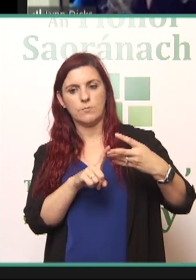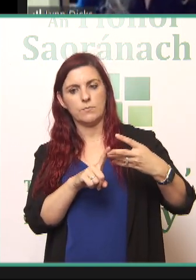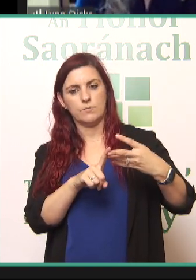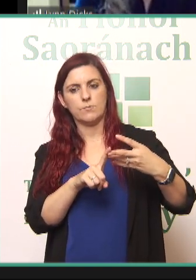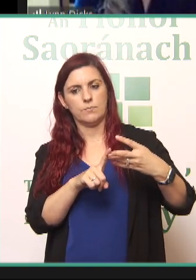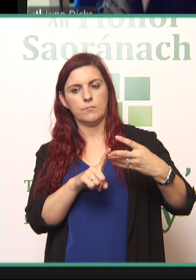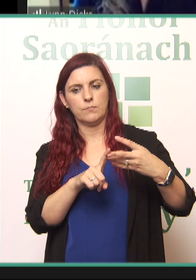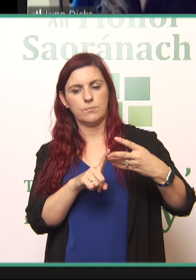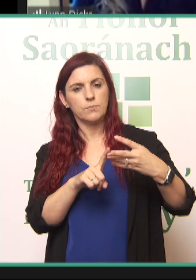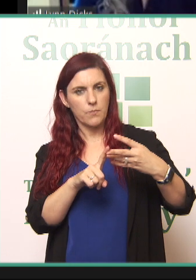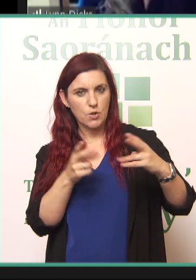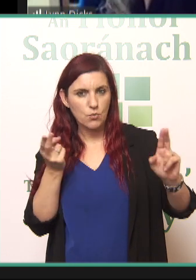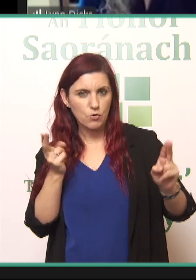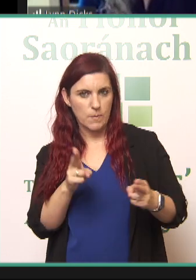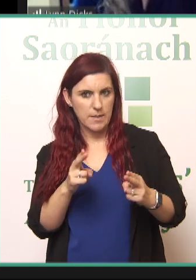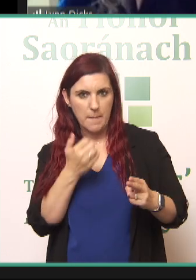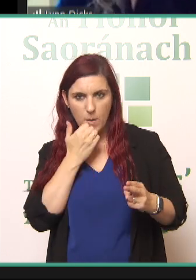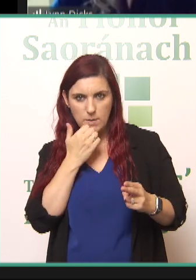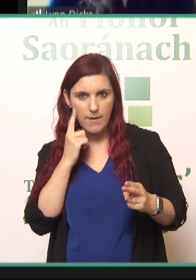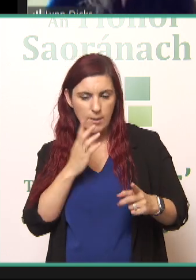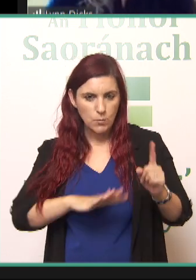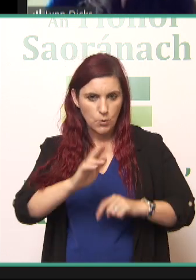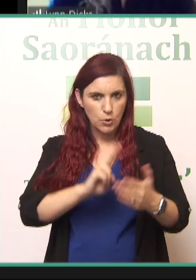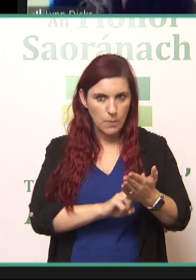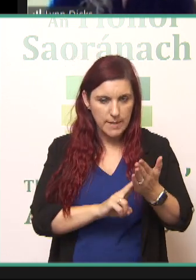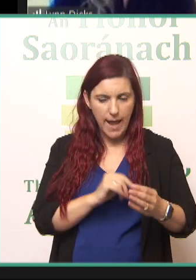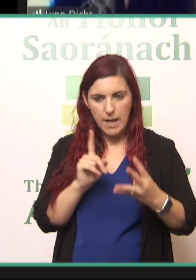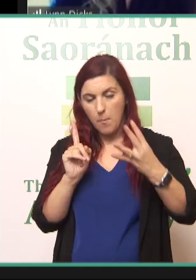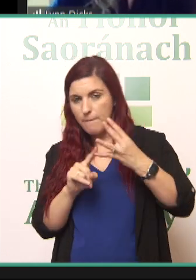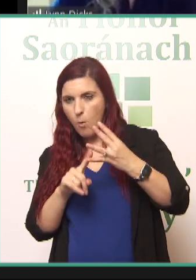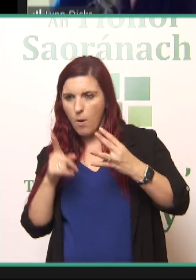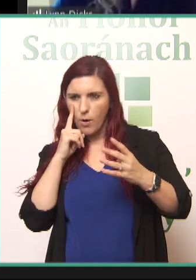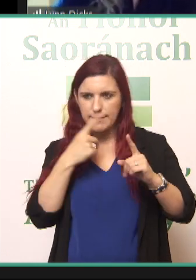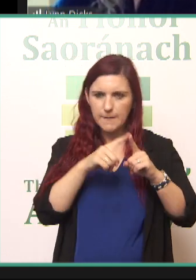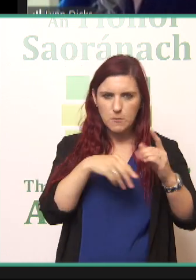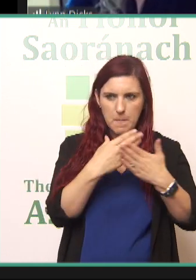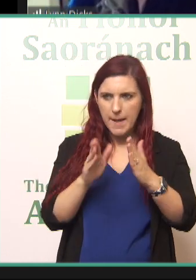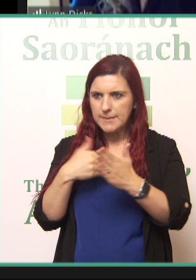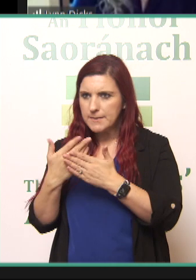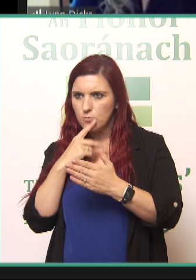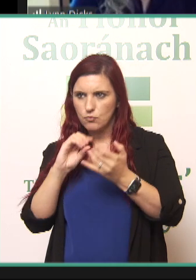amount of land we're using and number four which is different demand sideways to reduce land demand